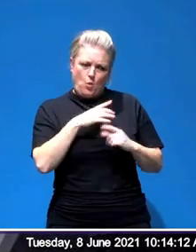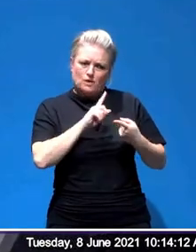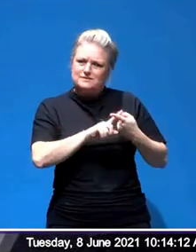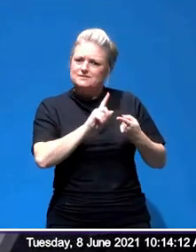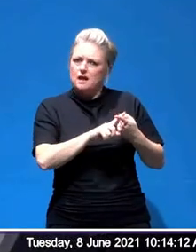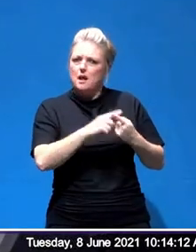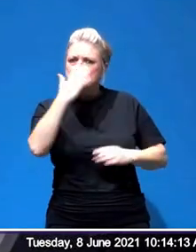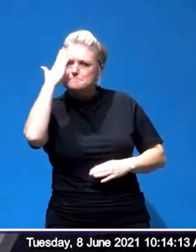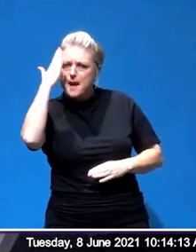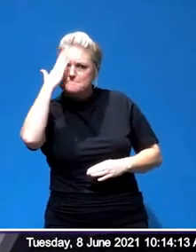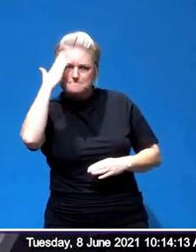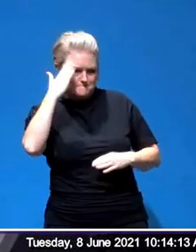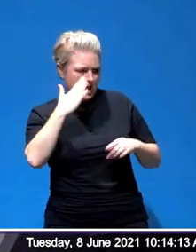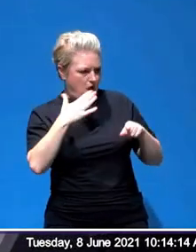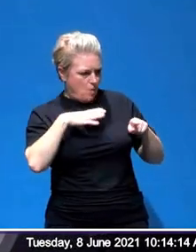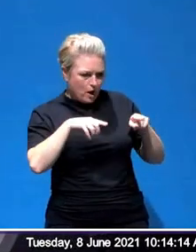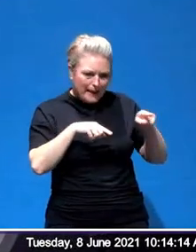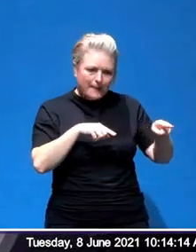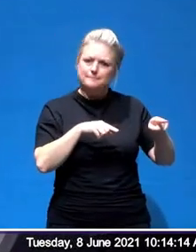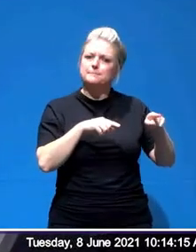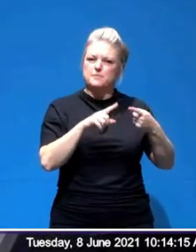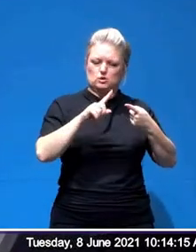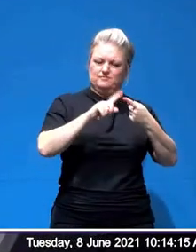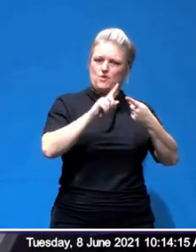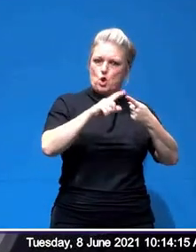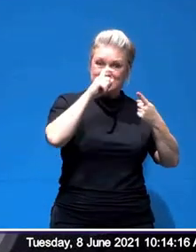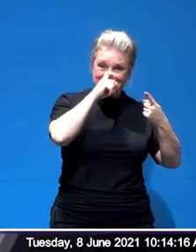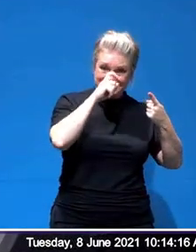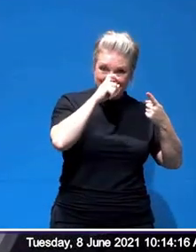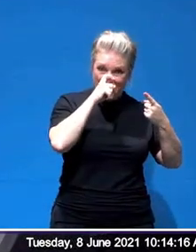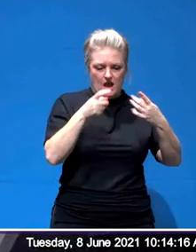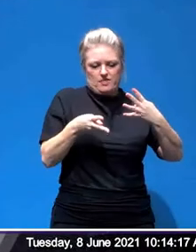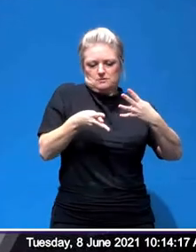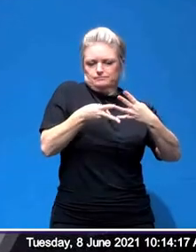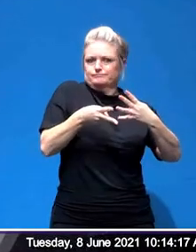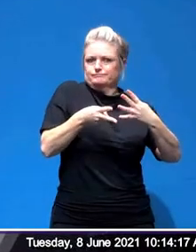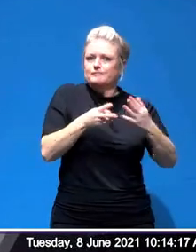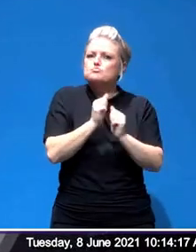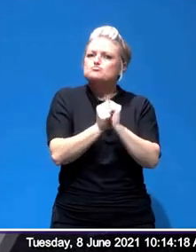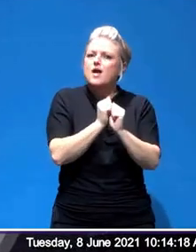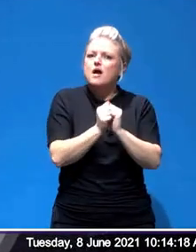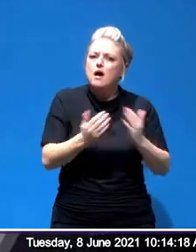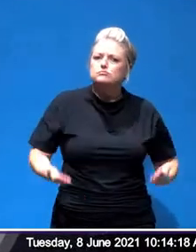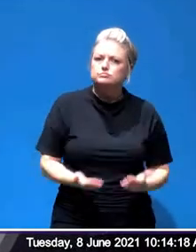relationships with his sister and his soon-to-be brothers. Those things were very important to me.